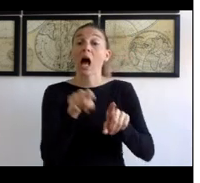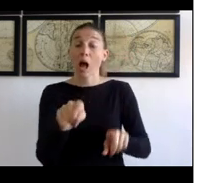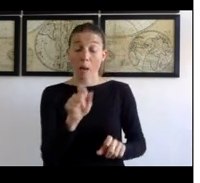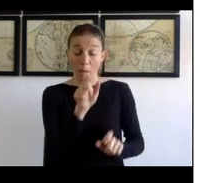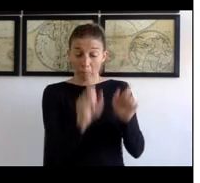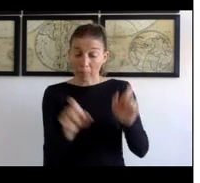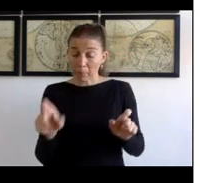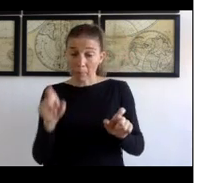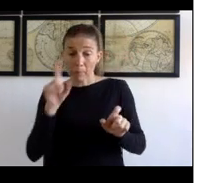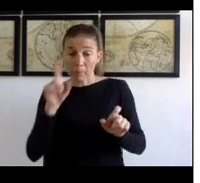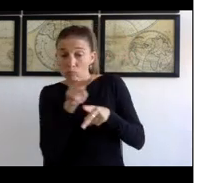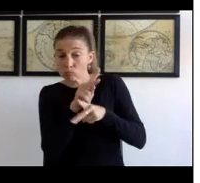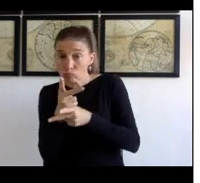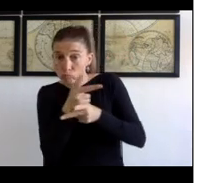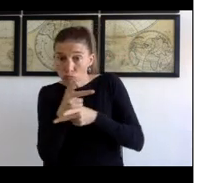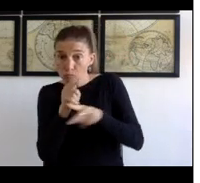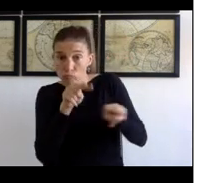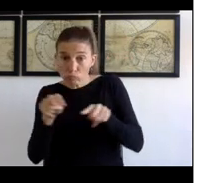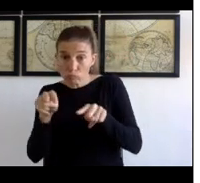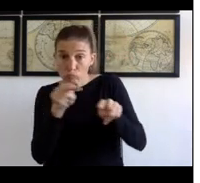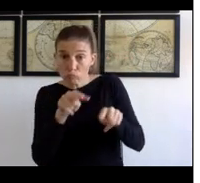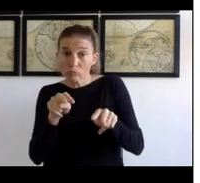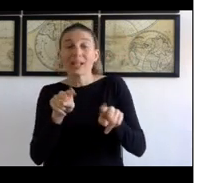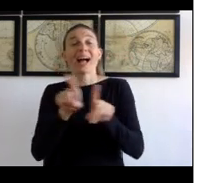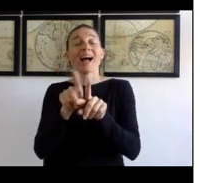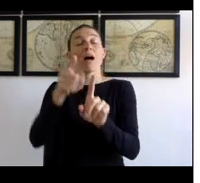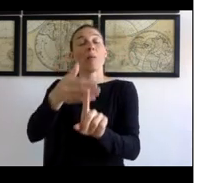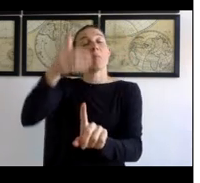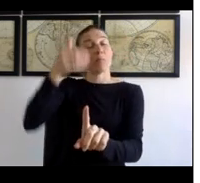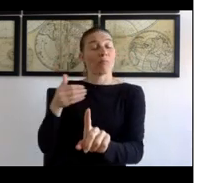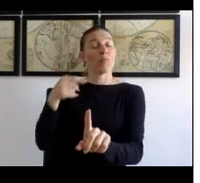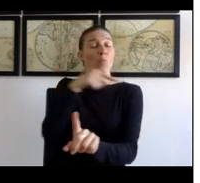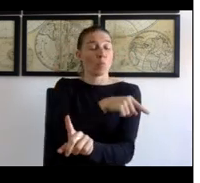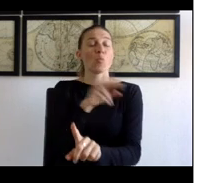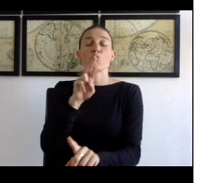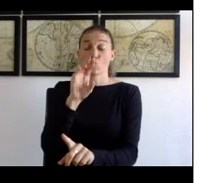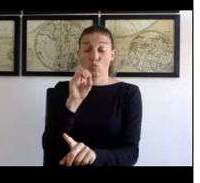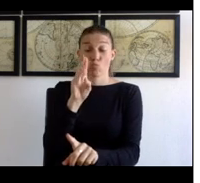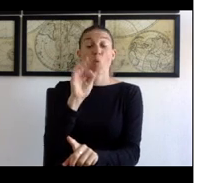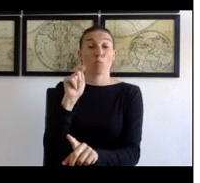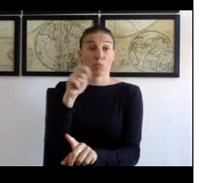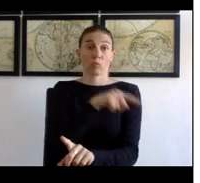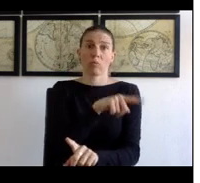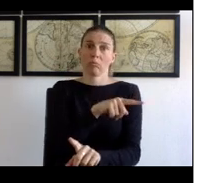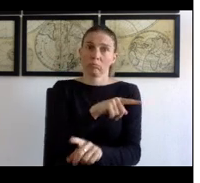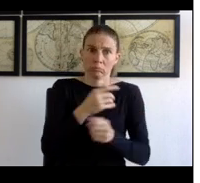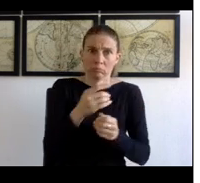and my friend who spoke previously, Mr. Robert, he has been instrumental in ensuring that we are included.